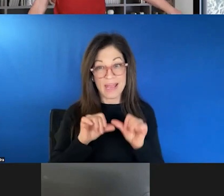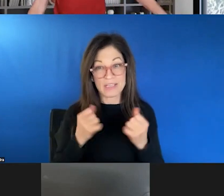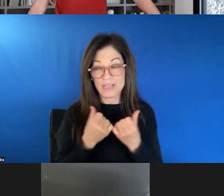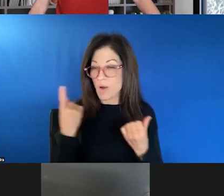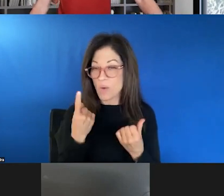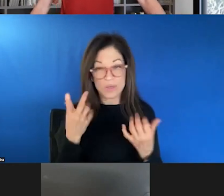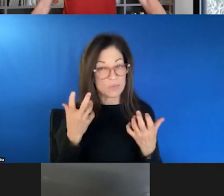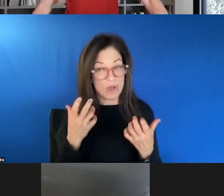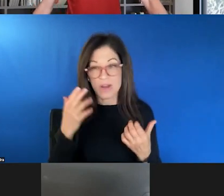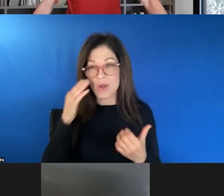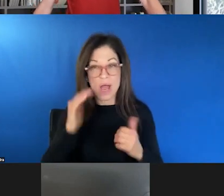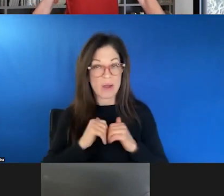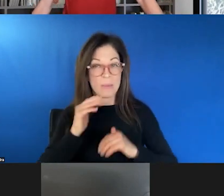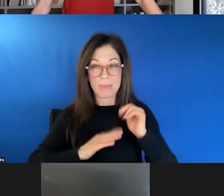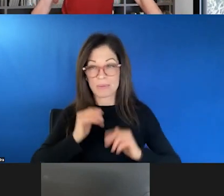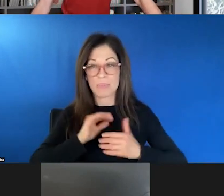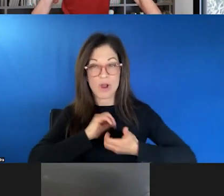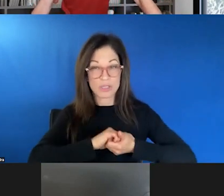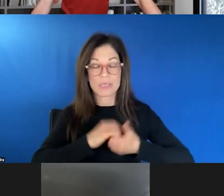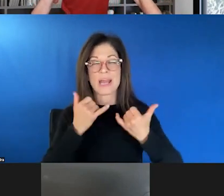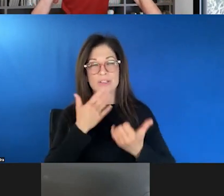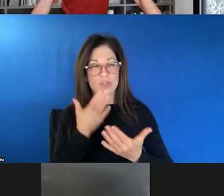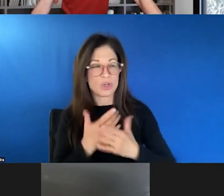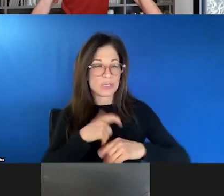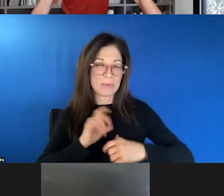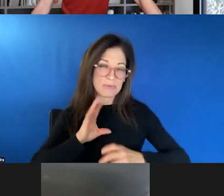PARTNERSHIPS. NOW IS A GOOD TIME TO ENGAGE ON WHETHER IT IS